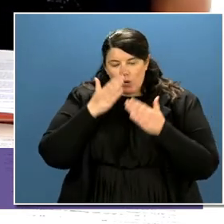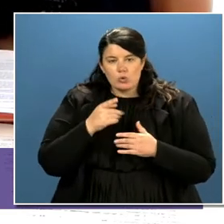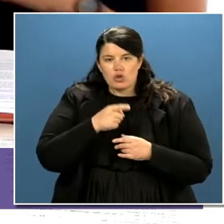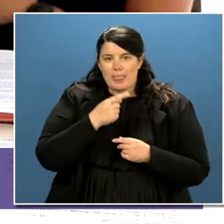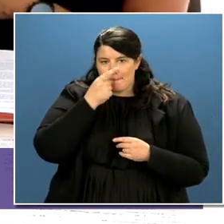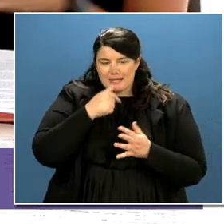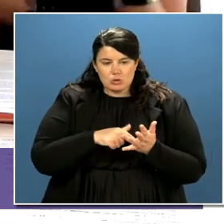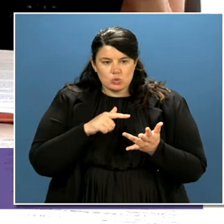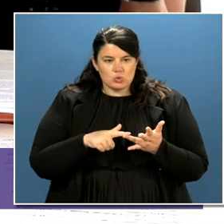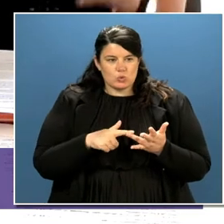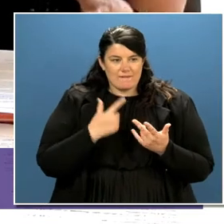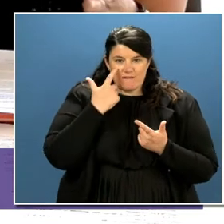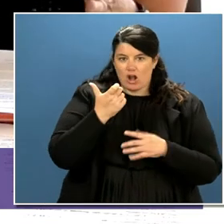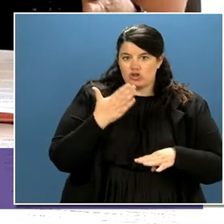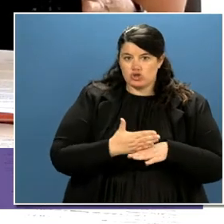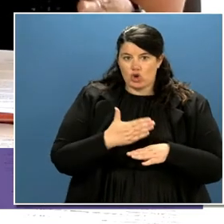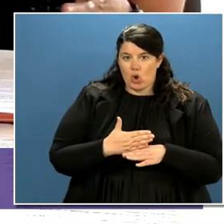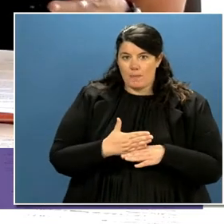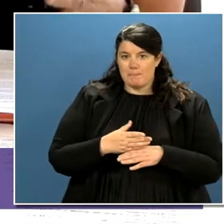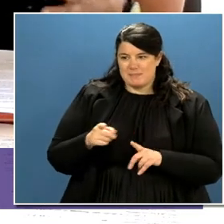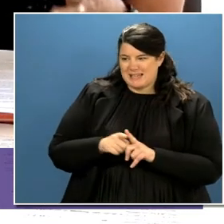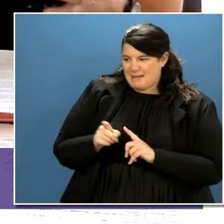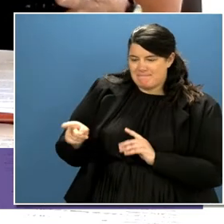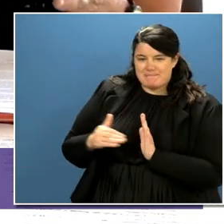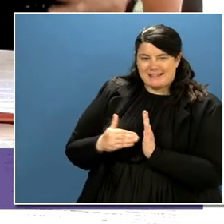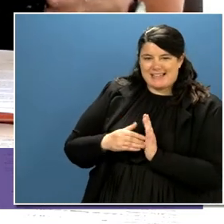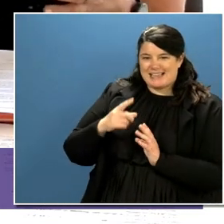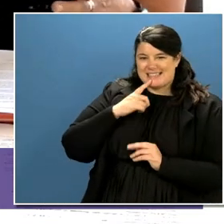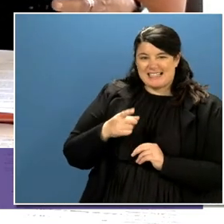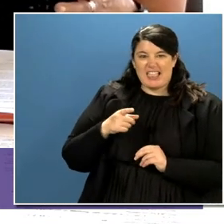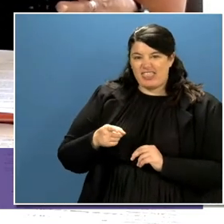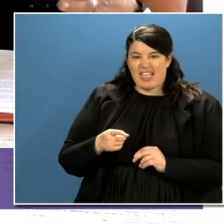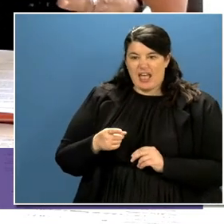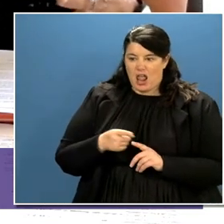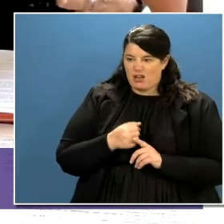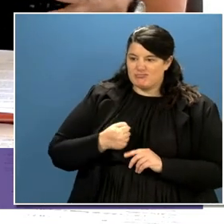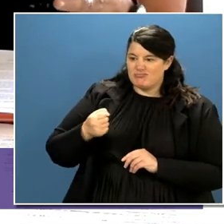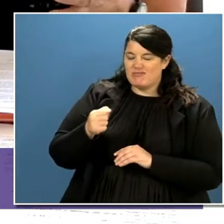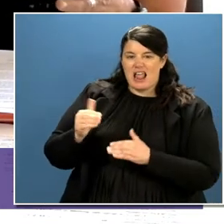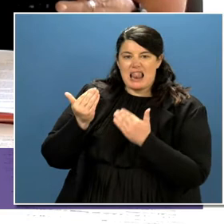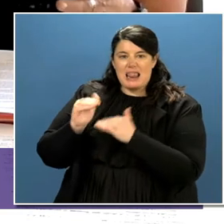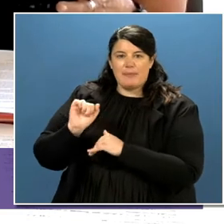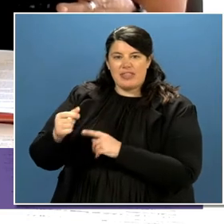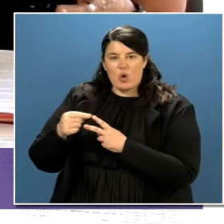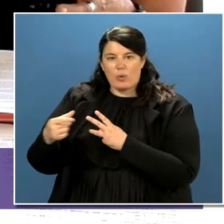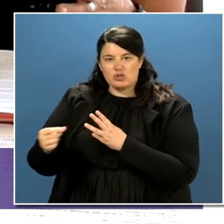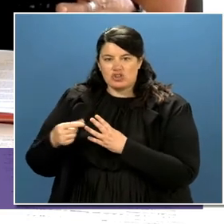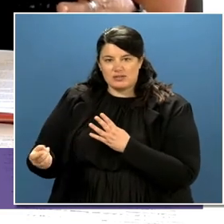So, as Zack said, they get put in a box and that box isn't necessarily correct for that individual.